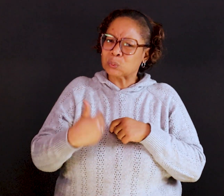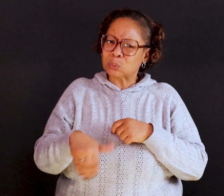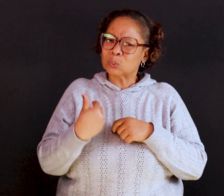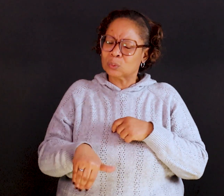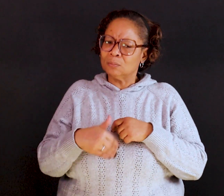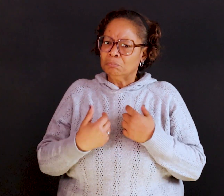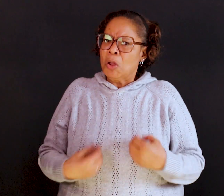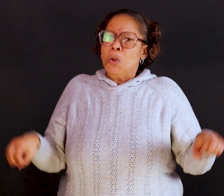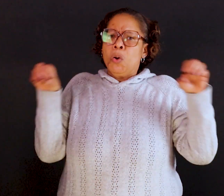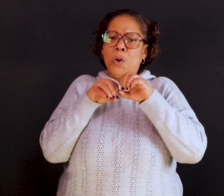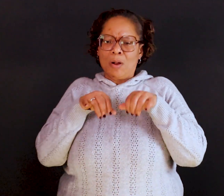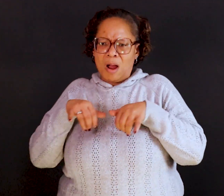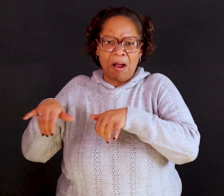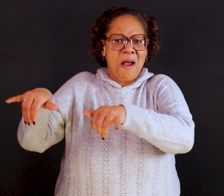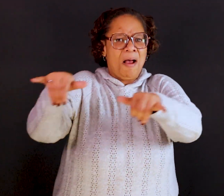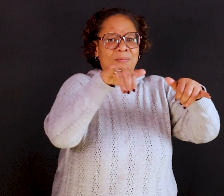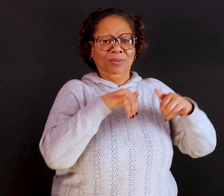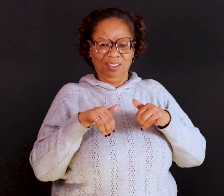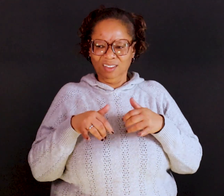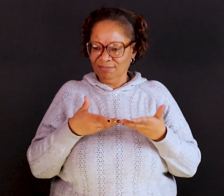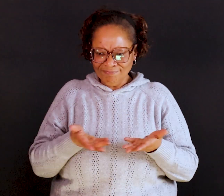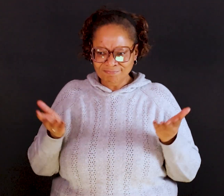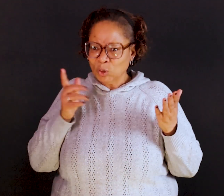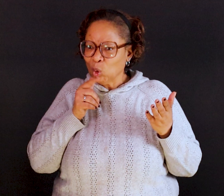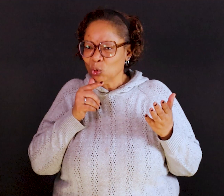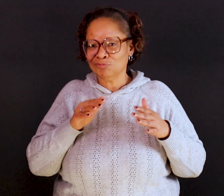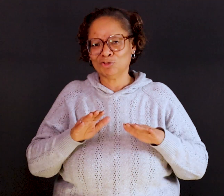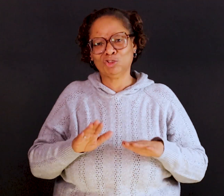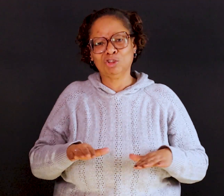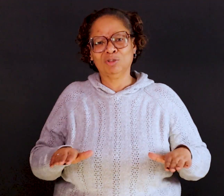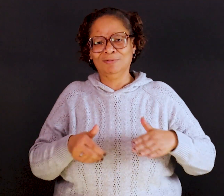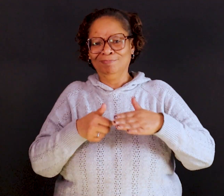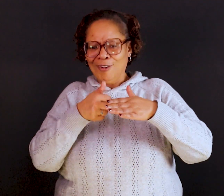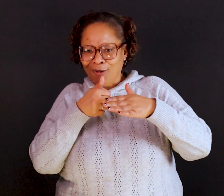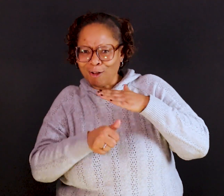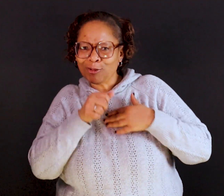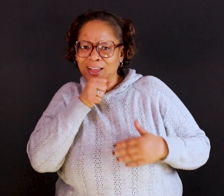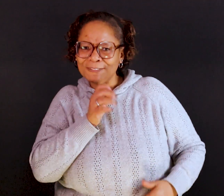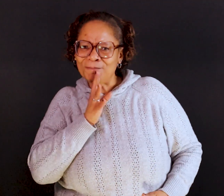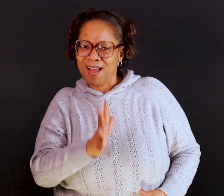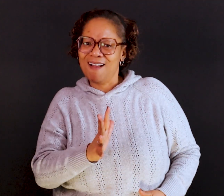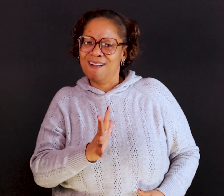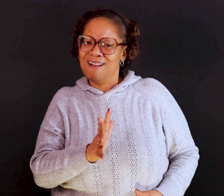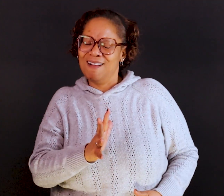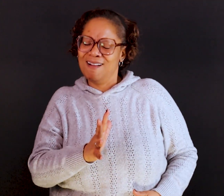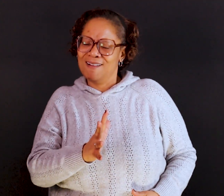in children under five years of age.